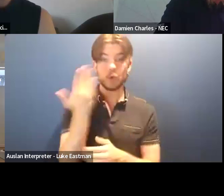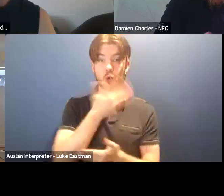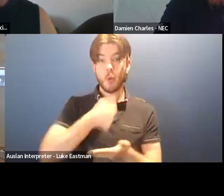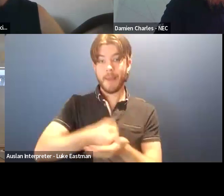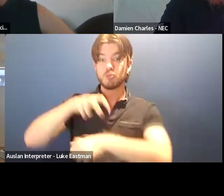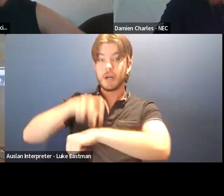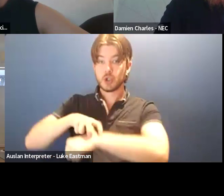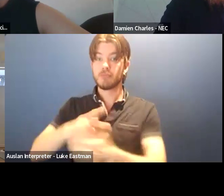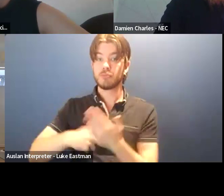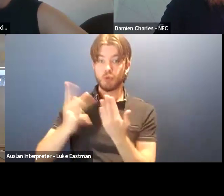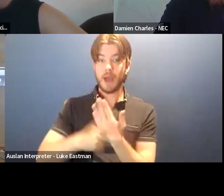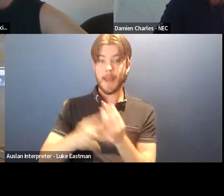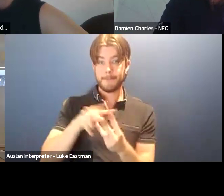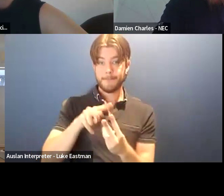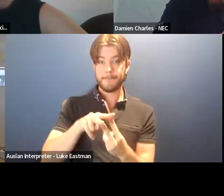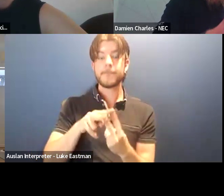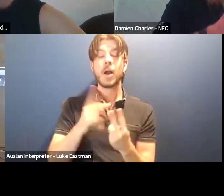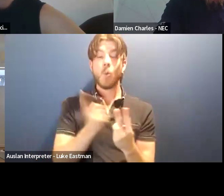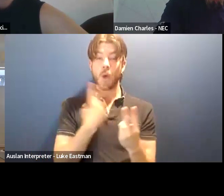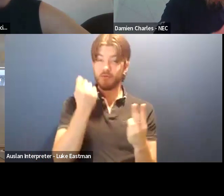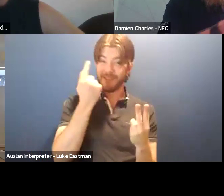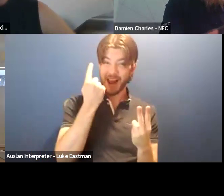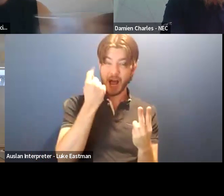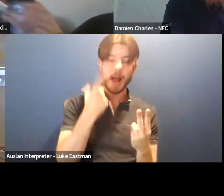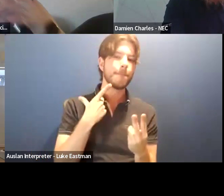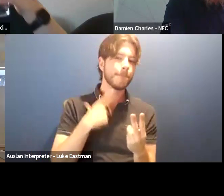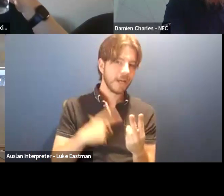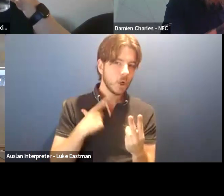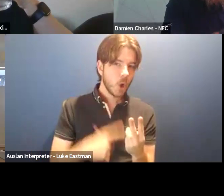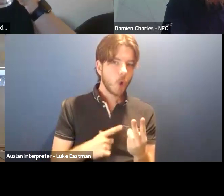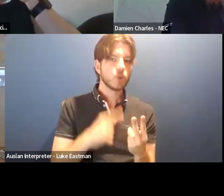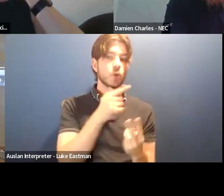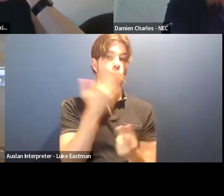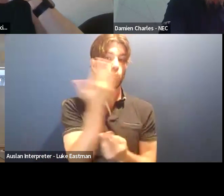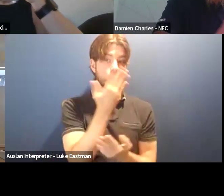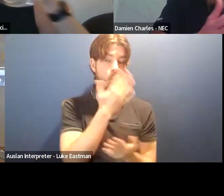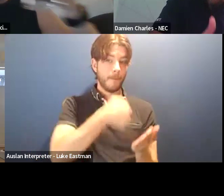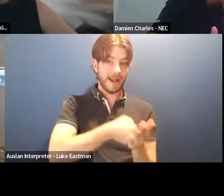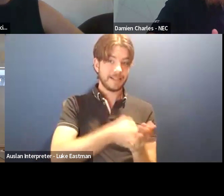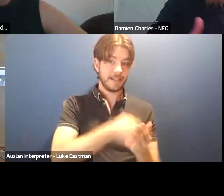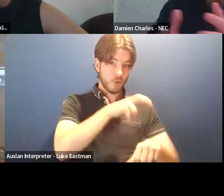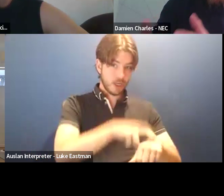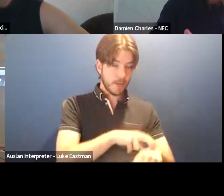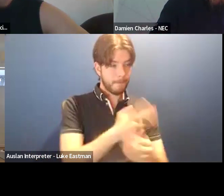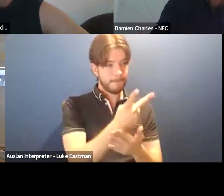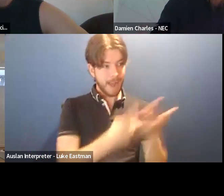we were finding that because there was a school for school-based apprentices. Well there's a school-based element,